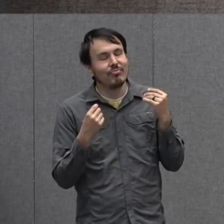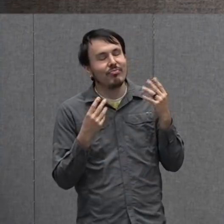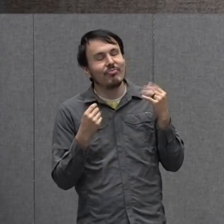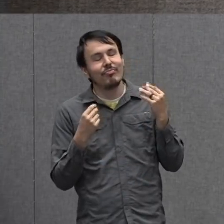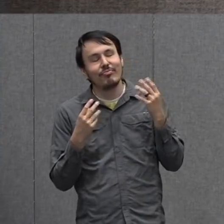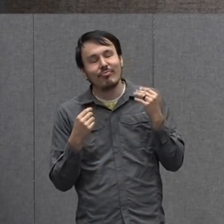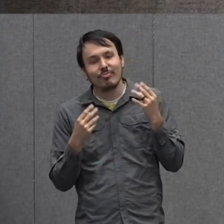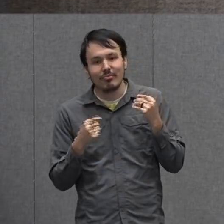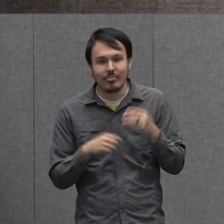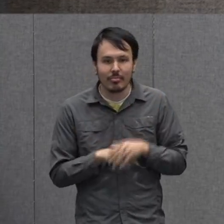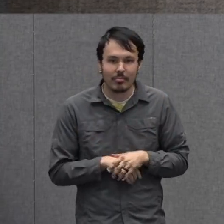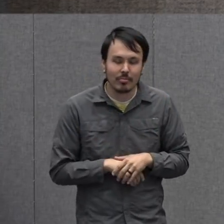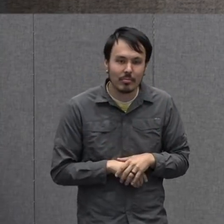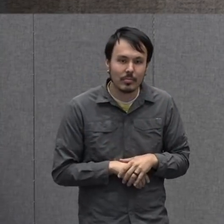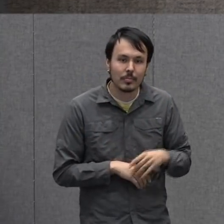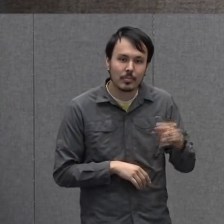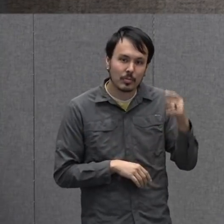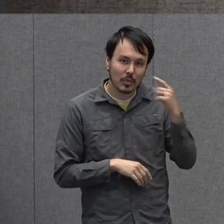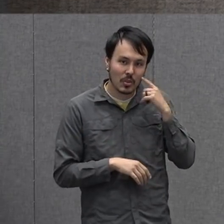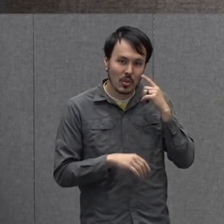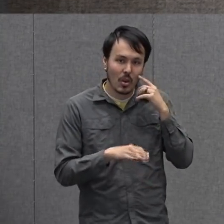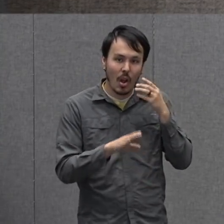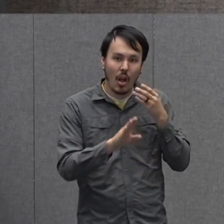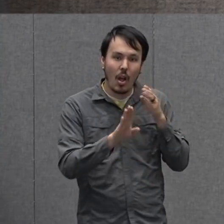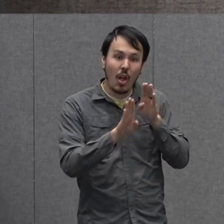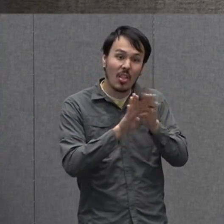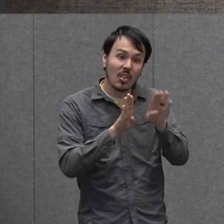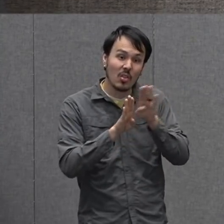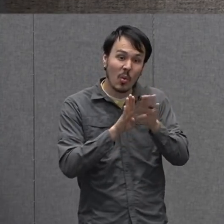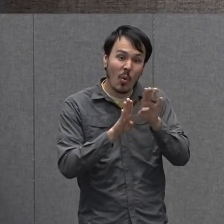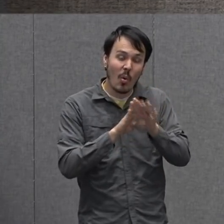Knuckles drummed on door frames. Knick, knack, knock.